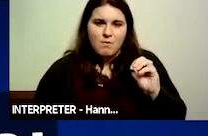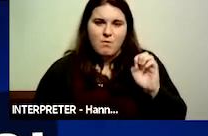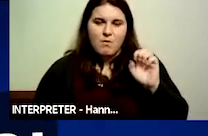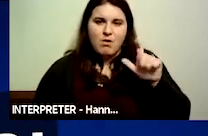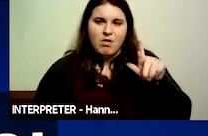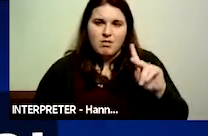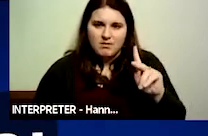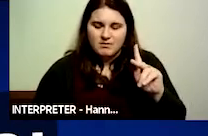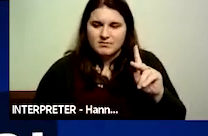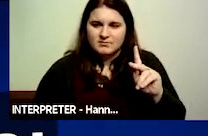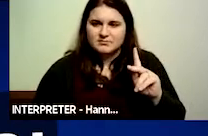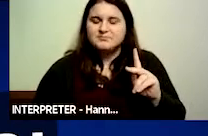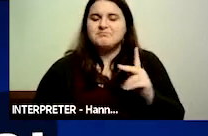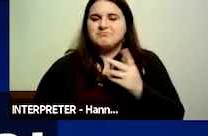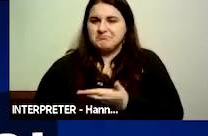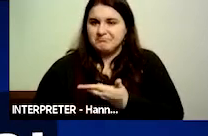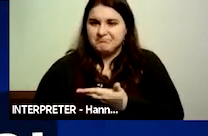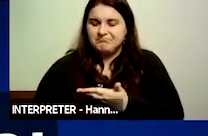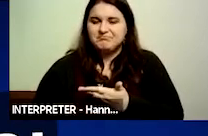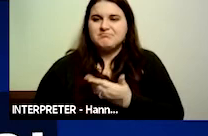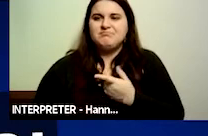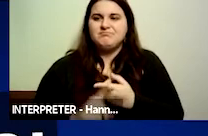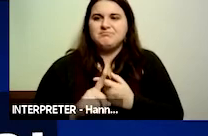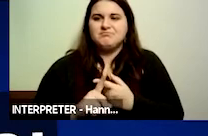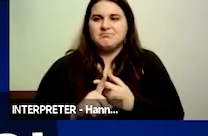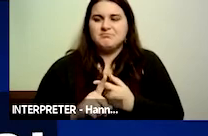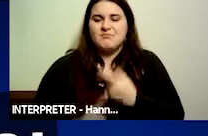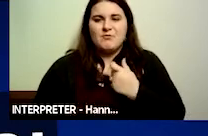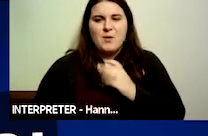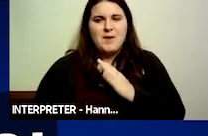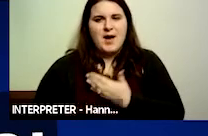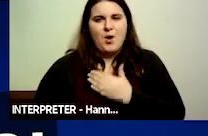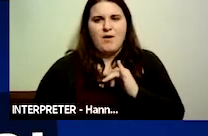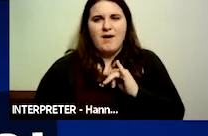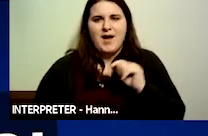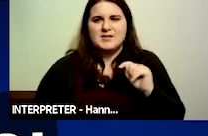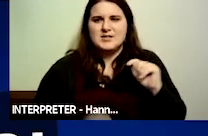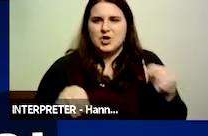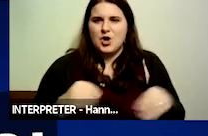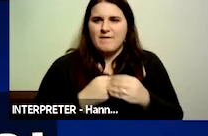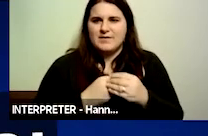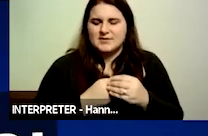Ben welcome from our integration security office, the program manager with his presentation.